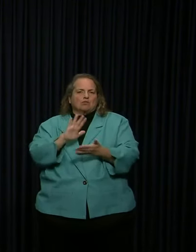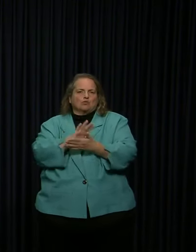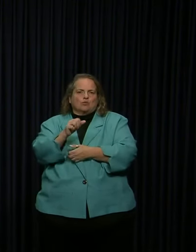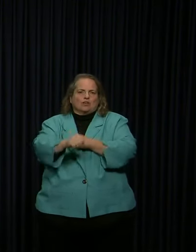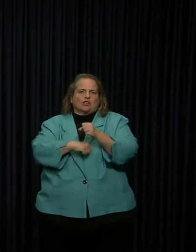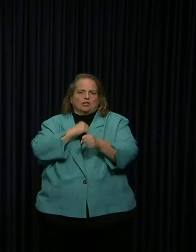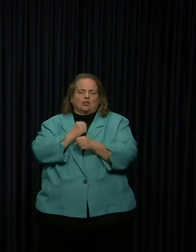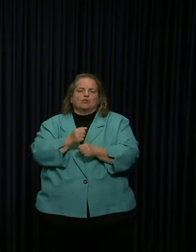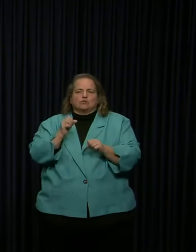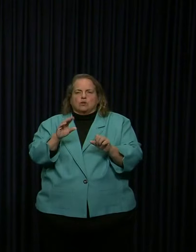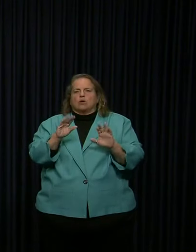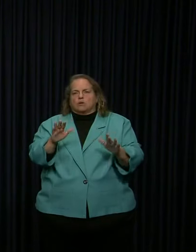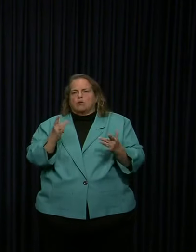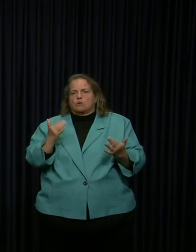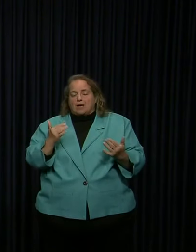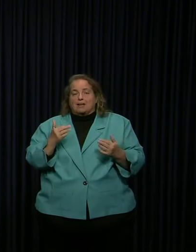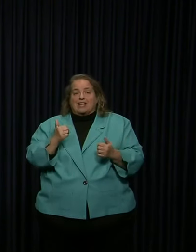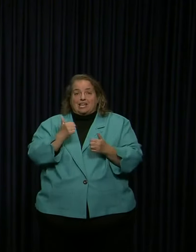UNEMPLOYMENT BENEFITS ARE -- [NOT AUDIBLE]